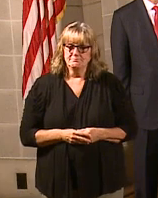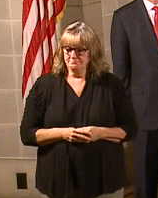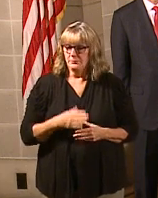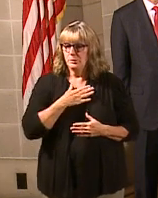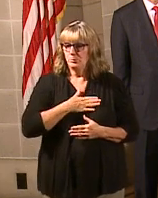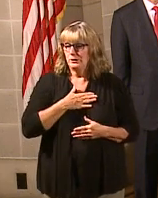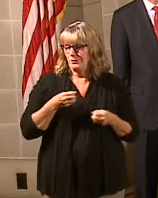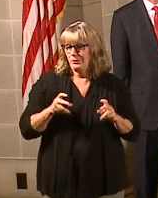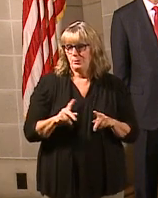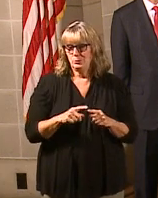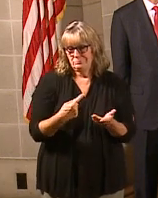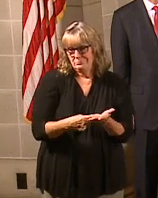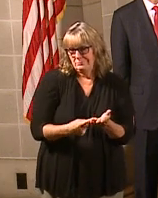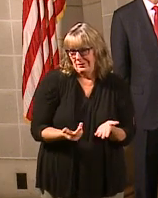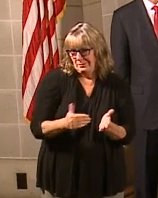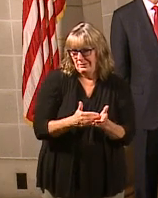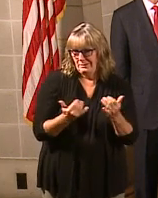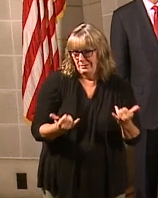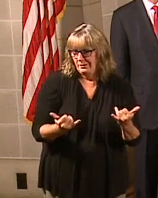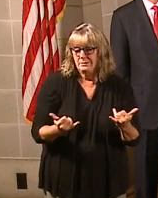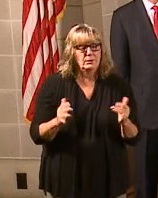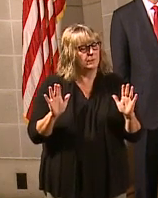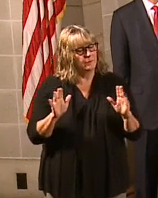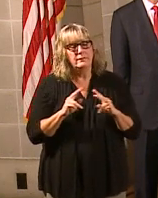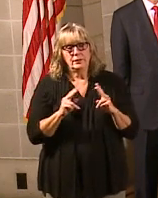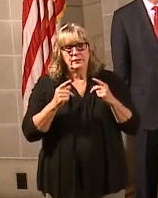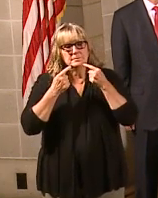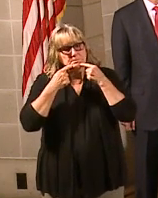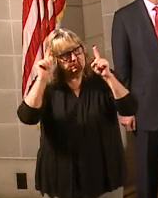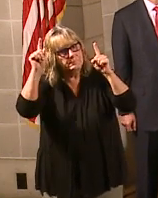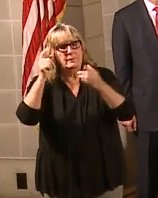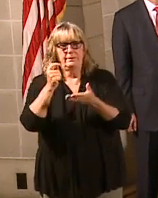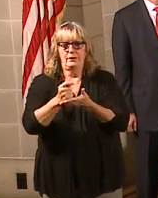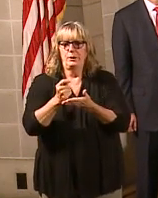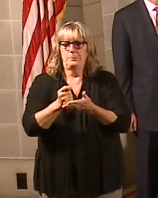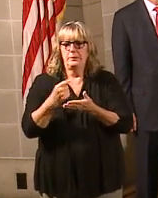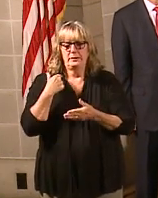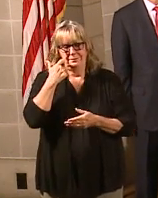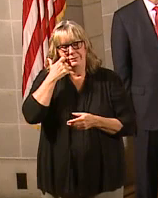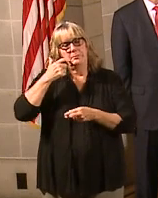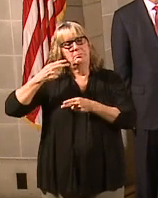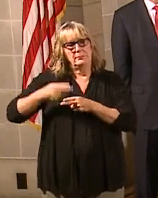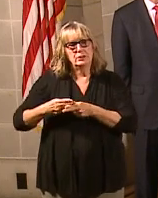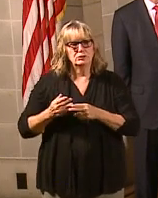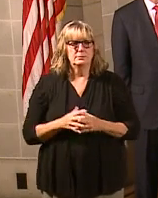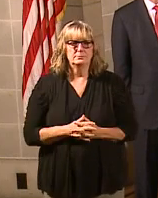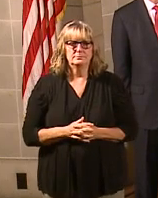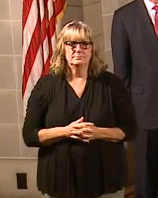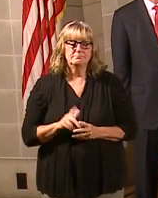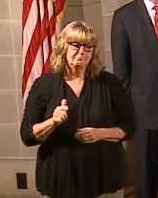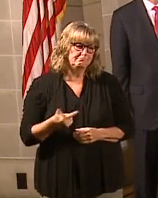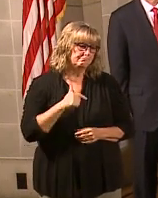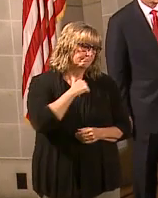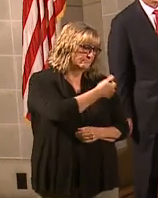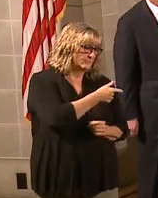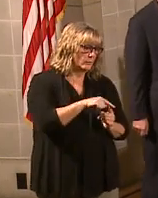PROCESS SO WE CAN GET THIS DONE. SO APPRECIATE THE OPPORTUNITY TO